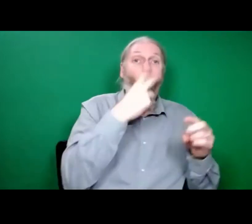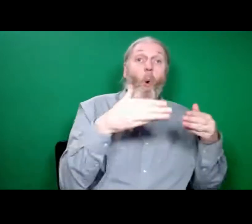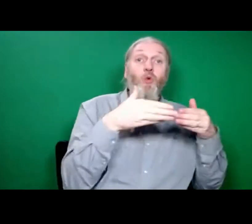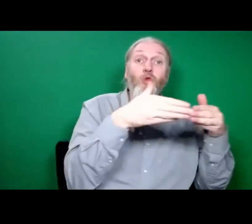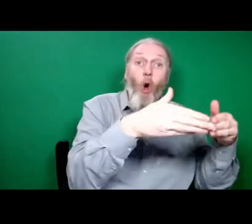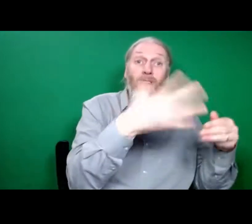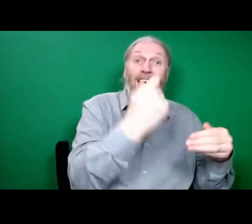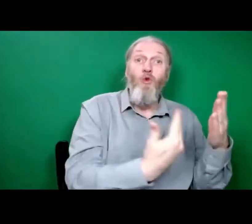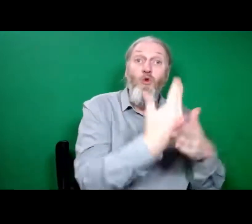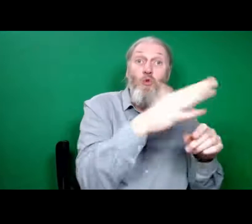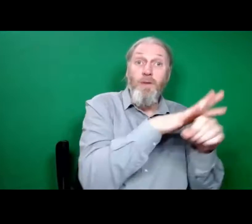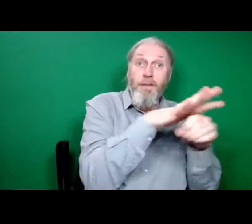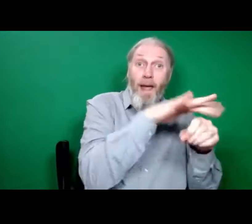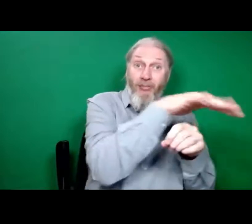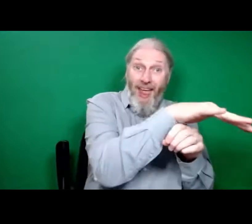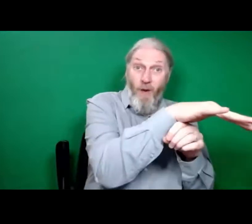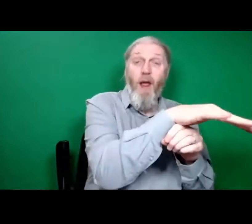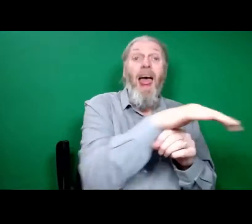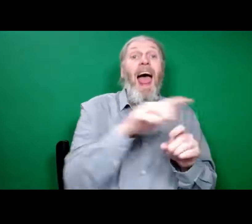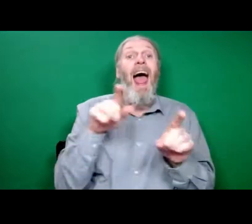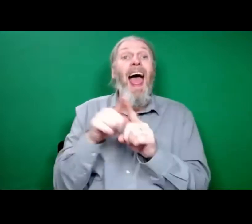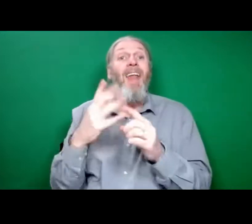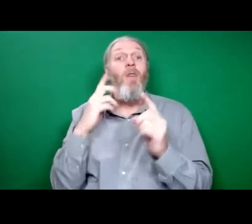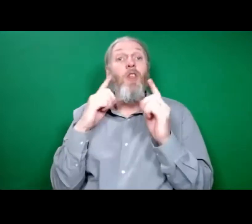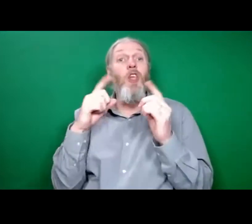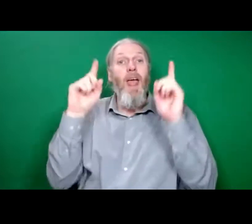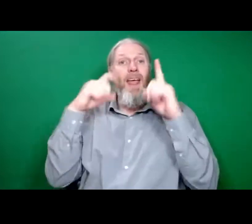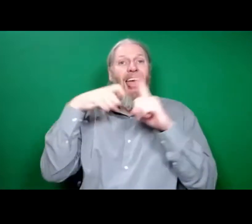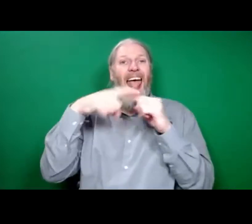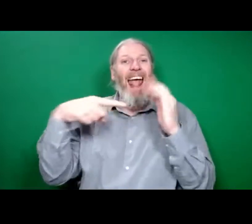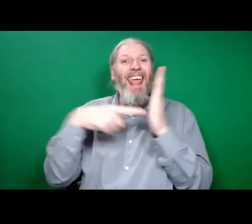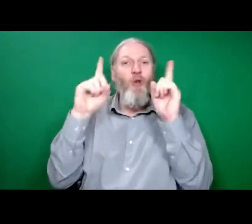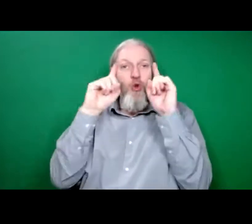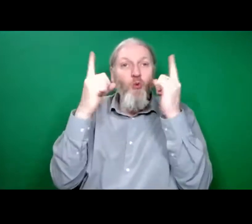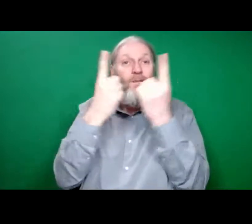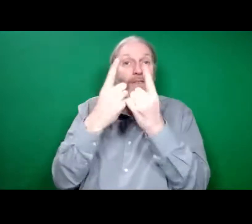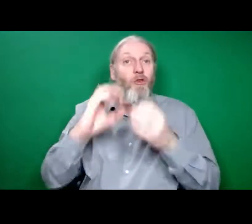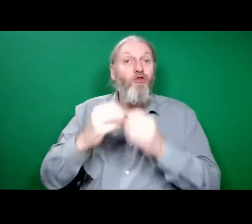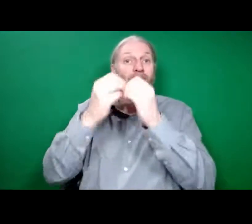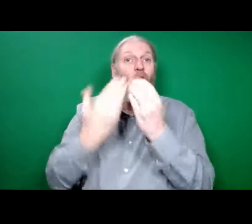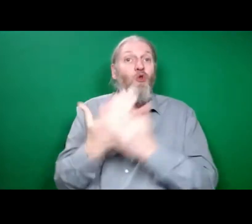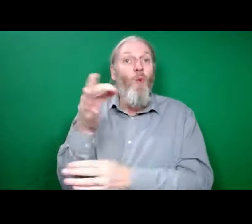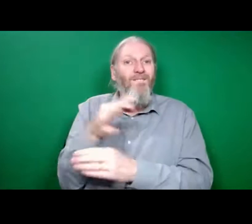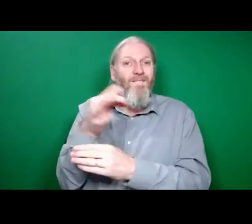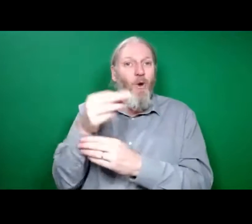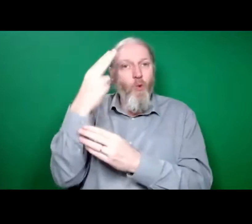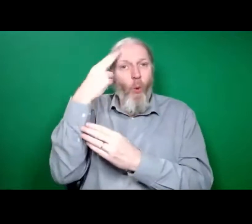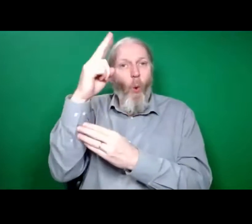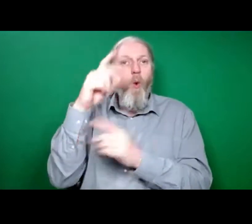award, literally off the back of that, we had a Future High Streets investment into Chatham town centre of